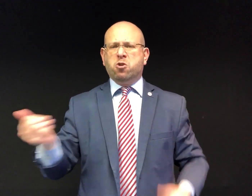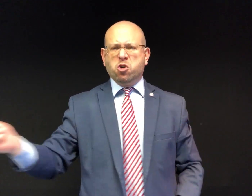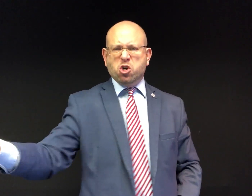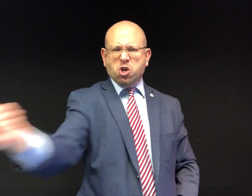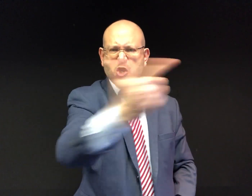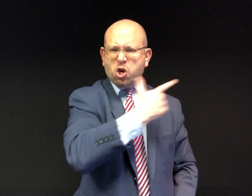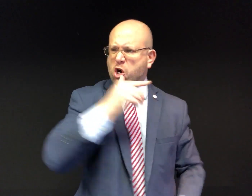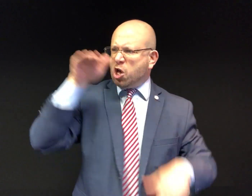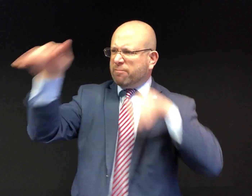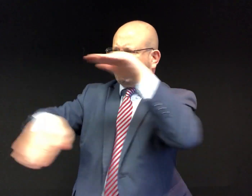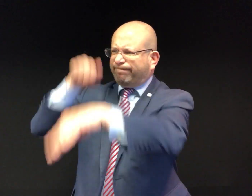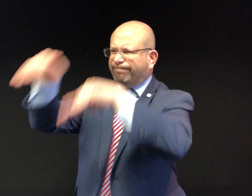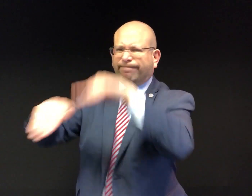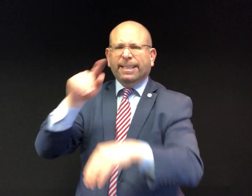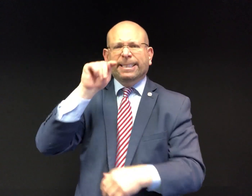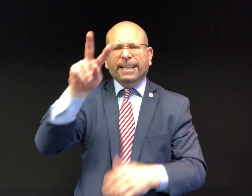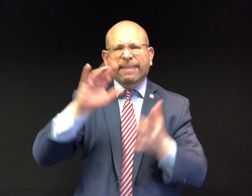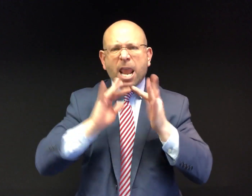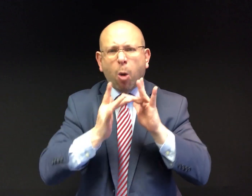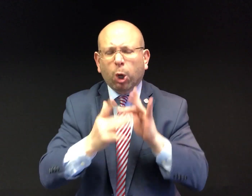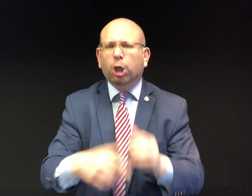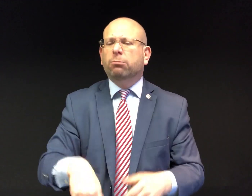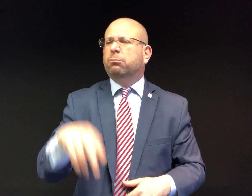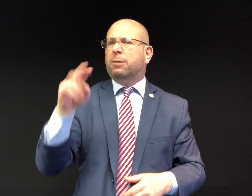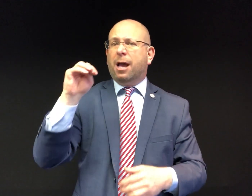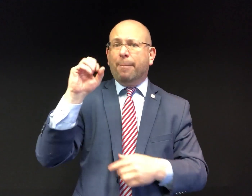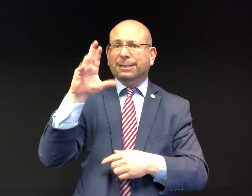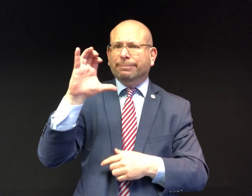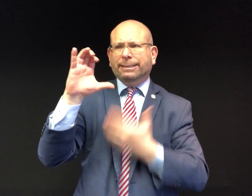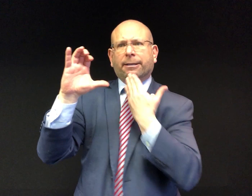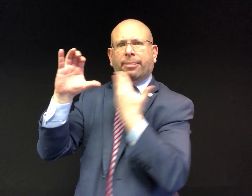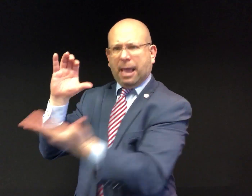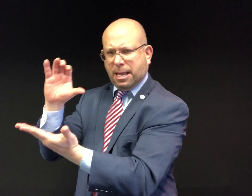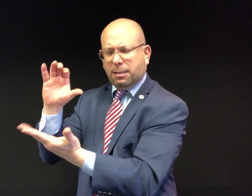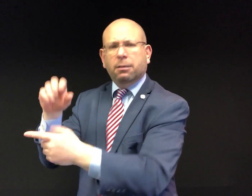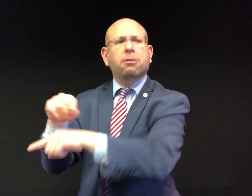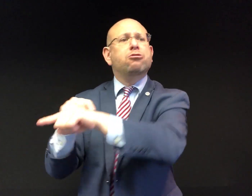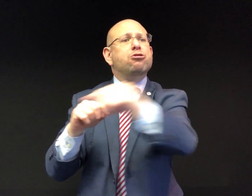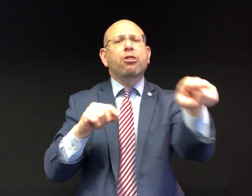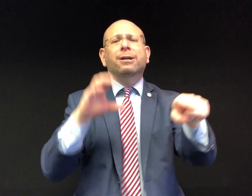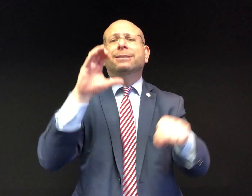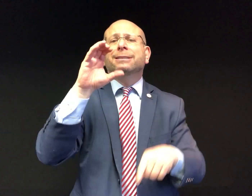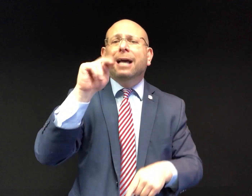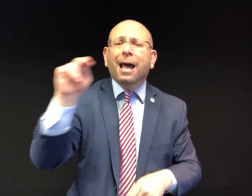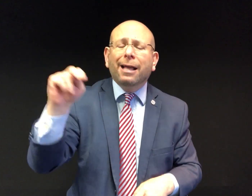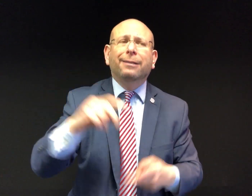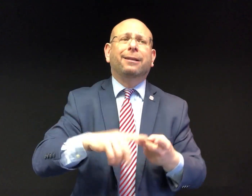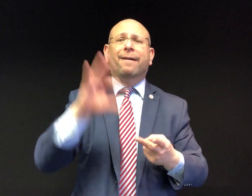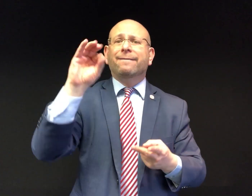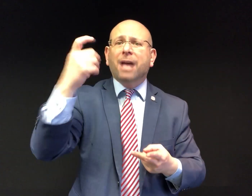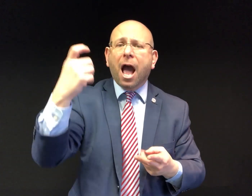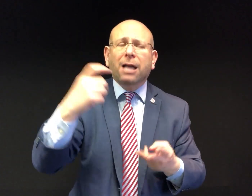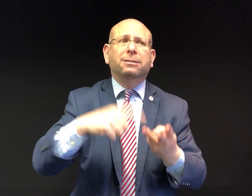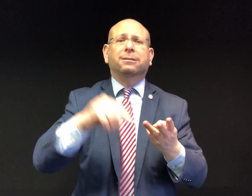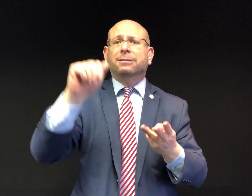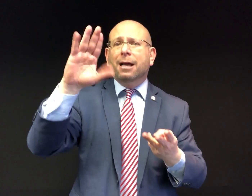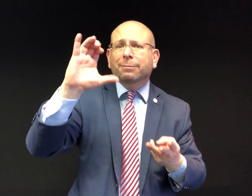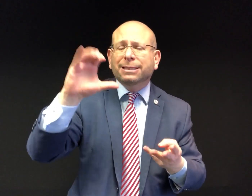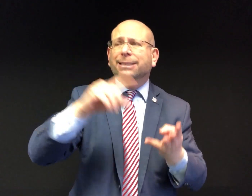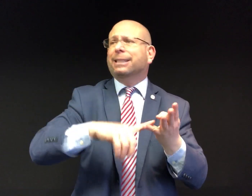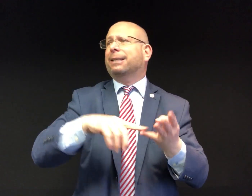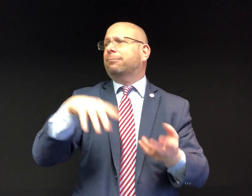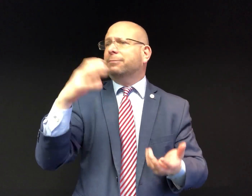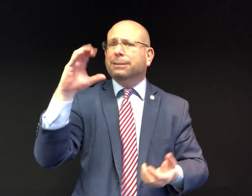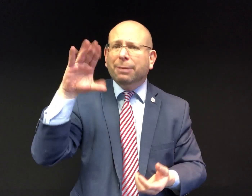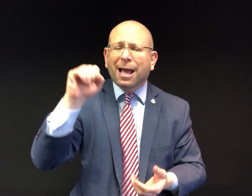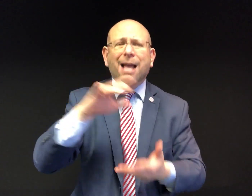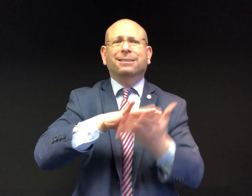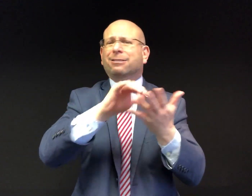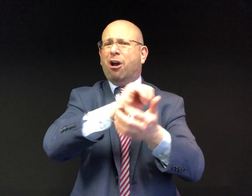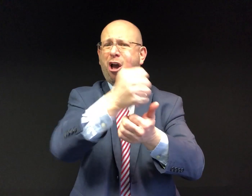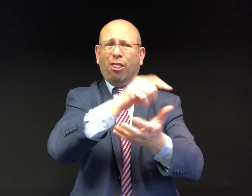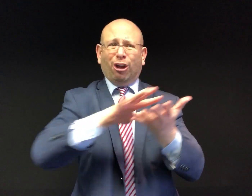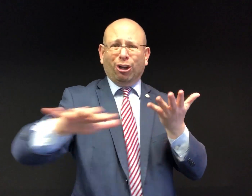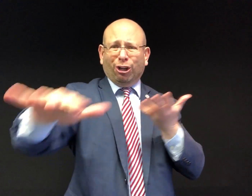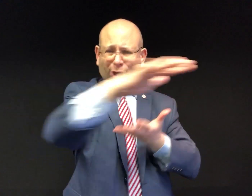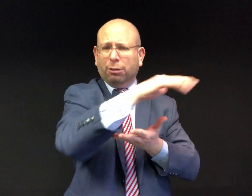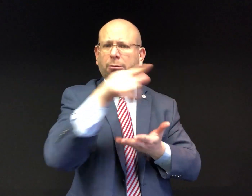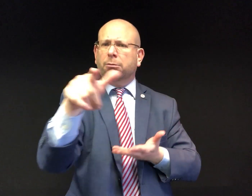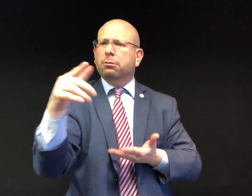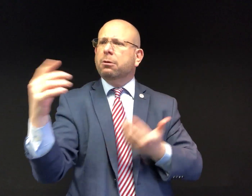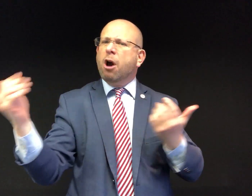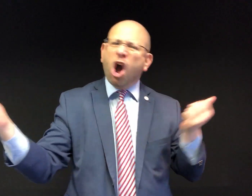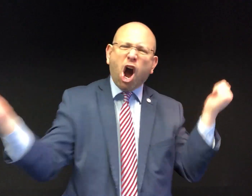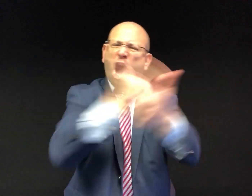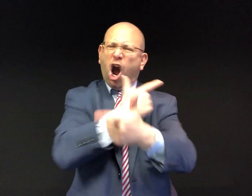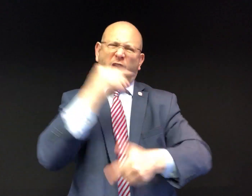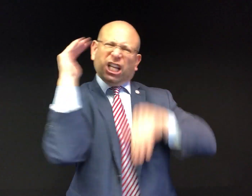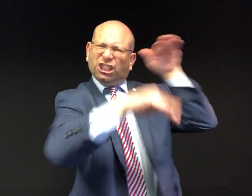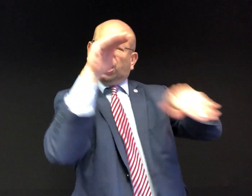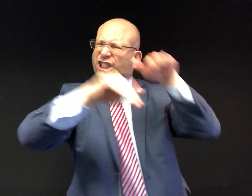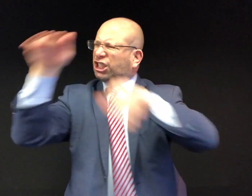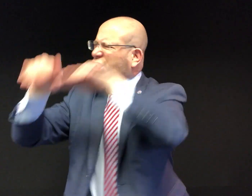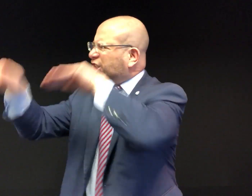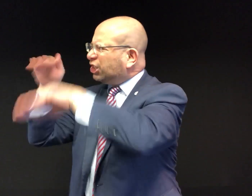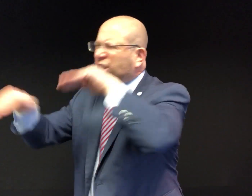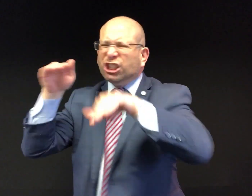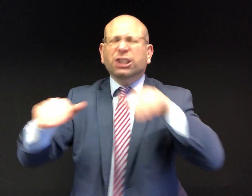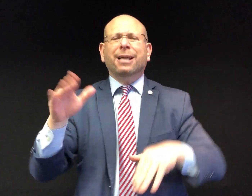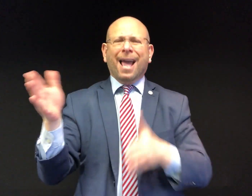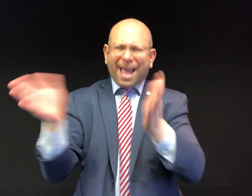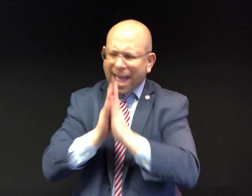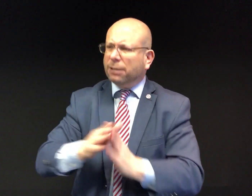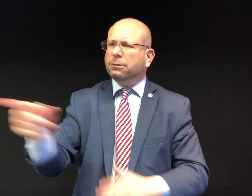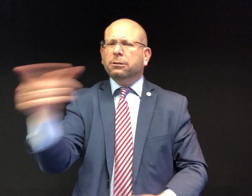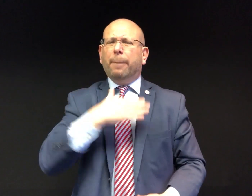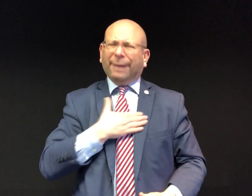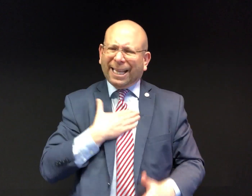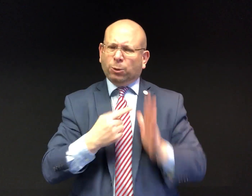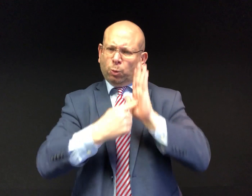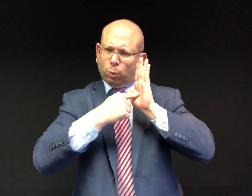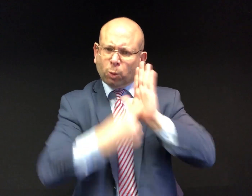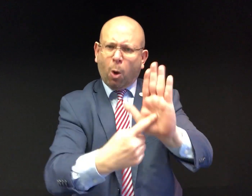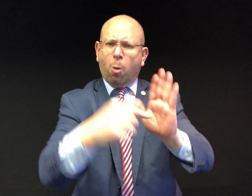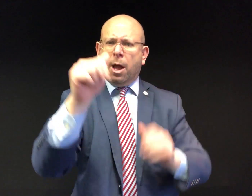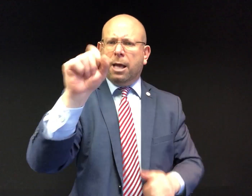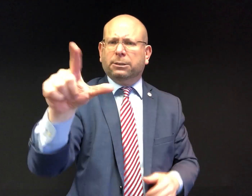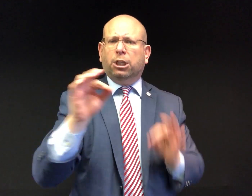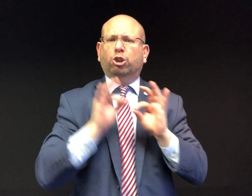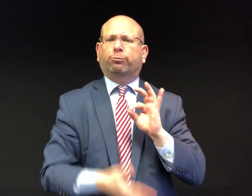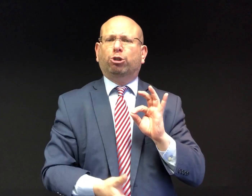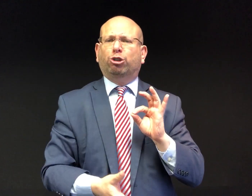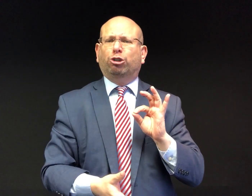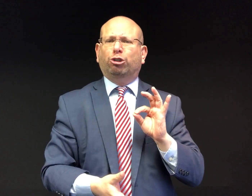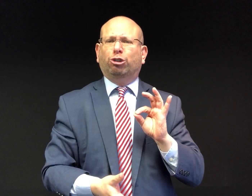All of us need to contact the TV networks, such as CNN, FOX, ABC, CBS, and so on, to ask that they include the ASL interpreter in their broadcasts.